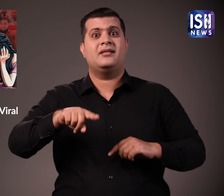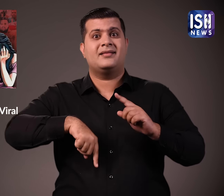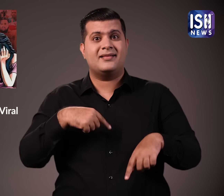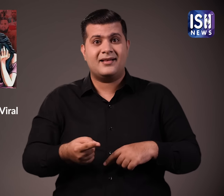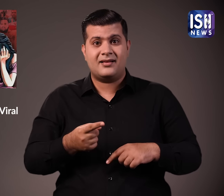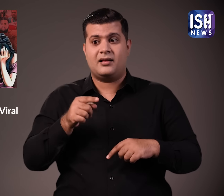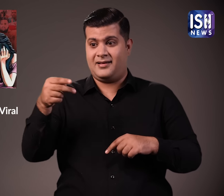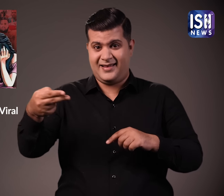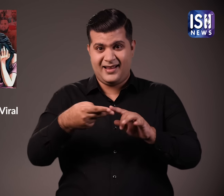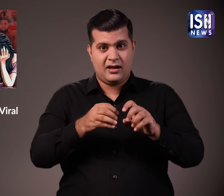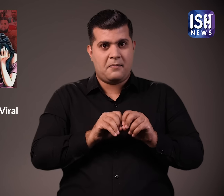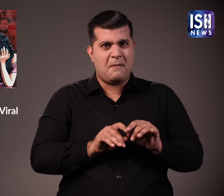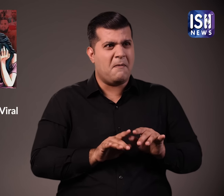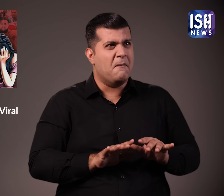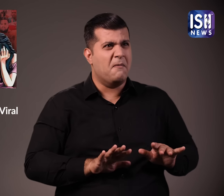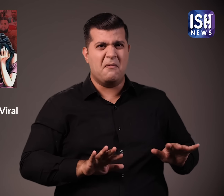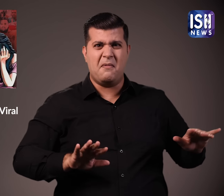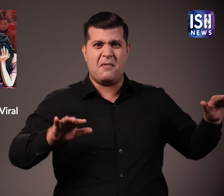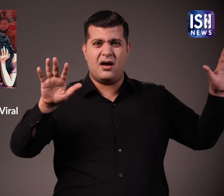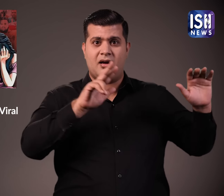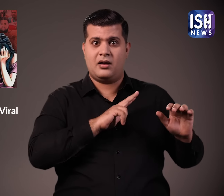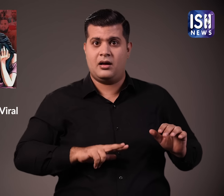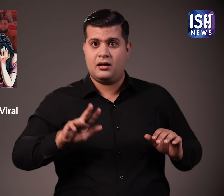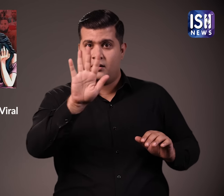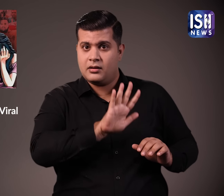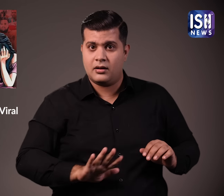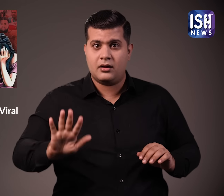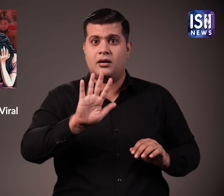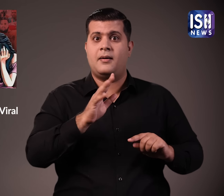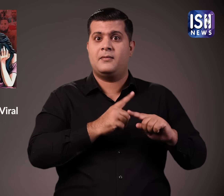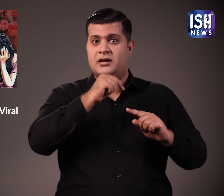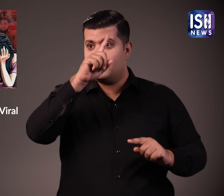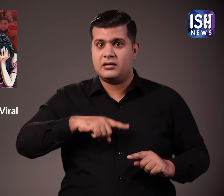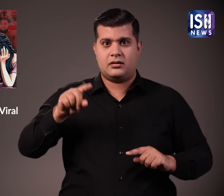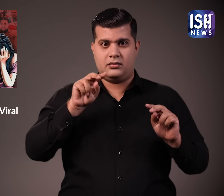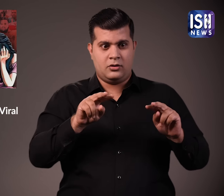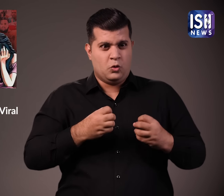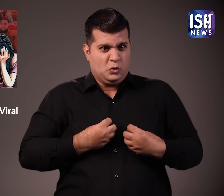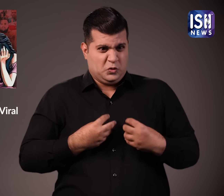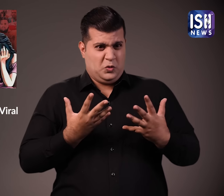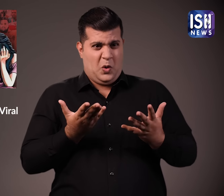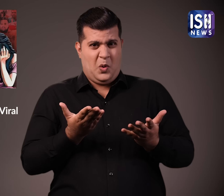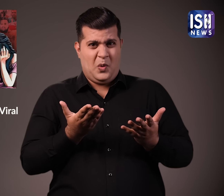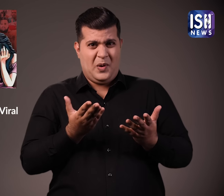The videos leaked on social media, shocking not only the people of Karnataka but the entire country.